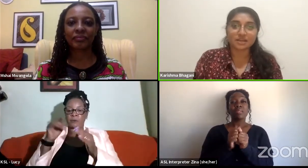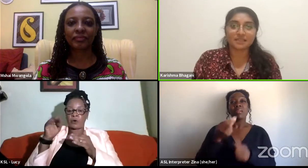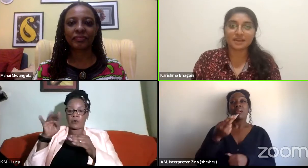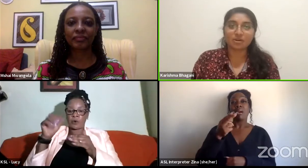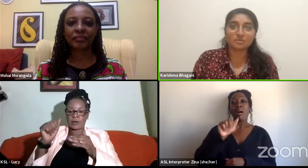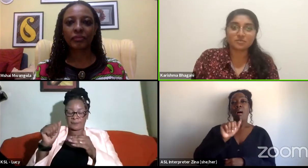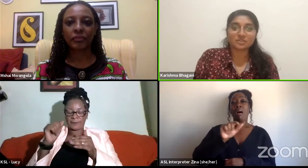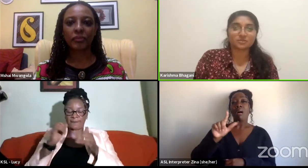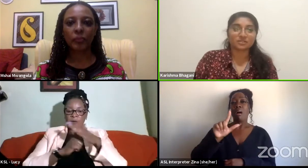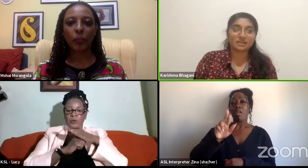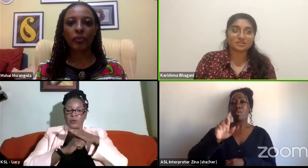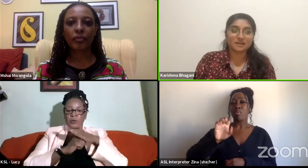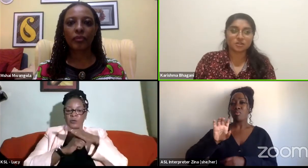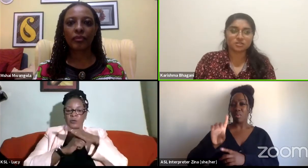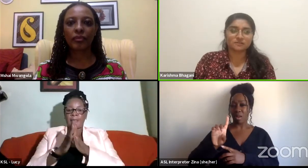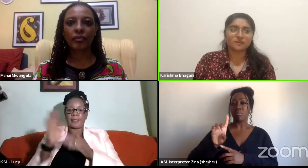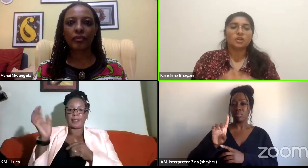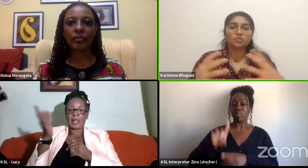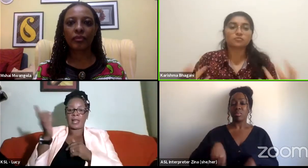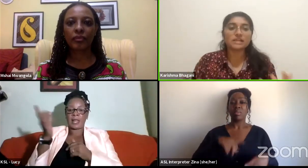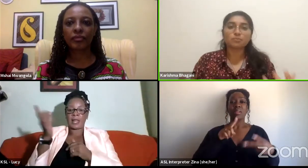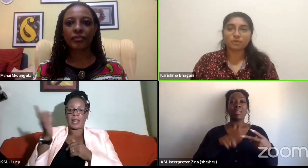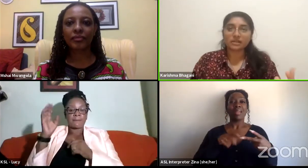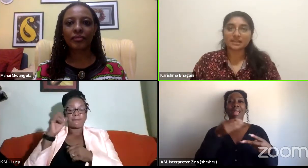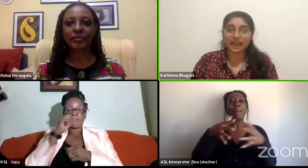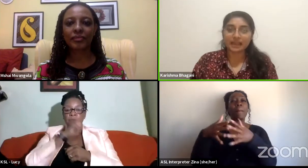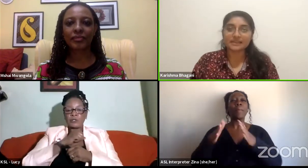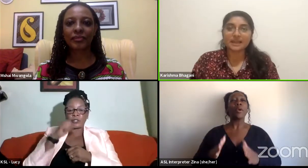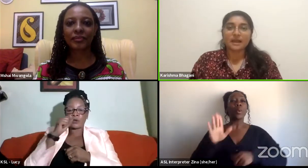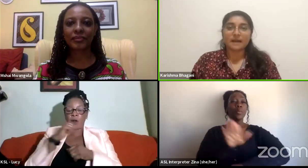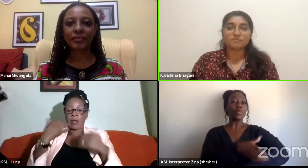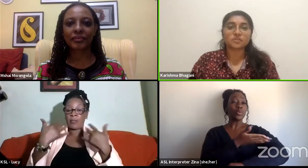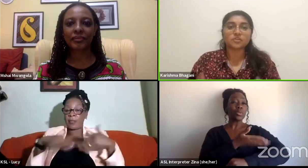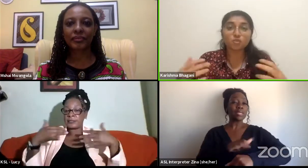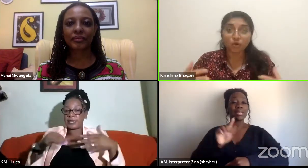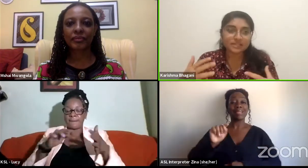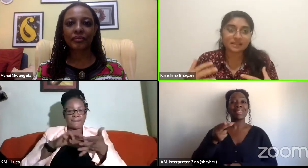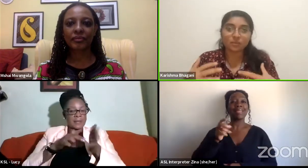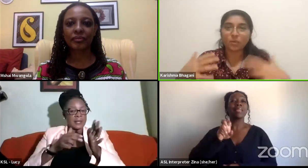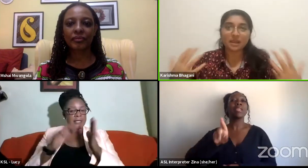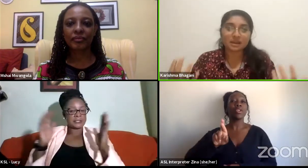and the Nairobi Musical Theater Initiative to really bring to light the stories that the women